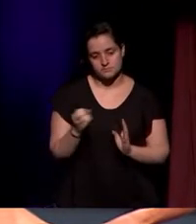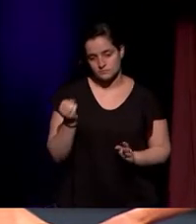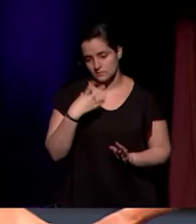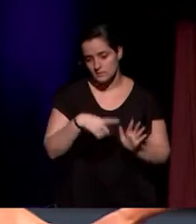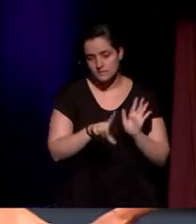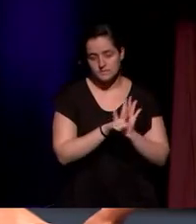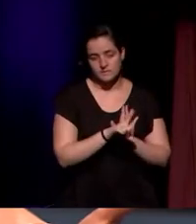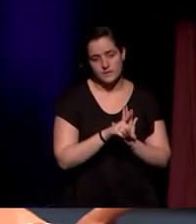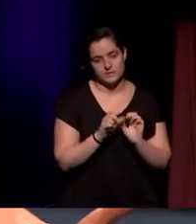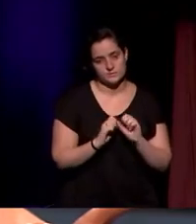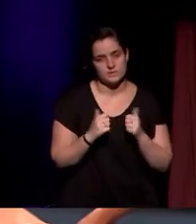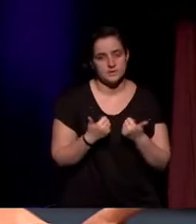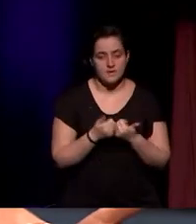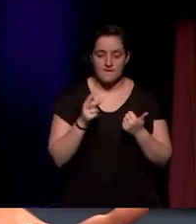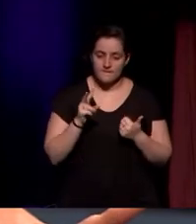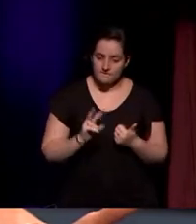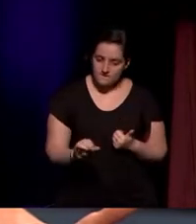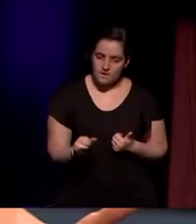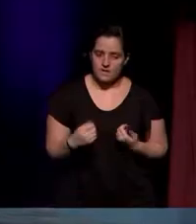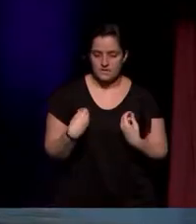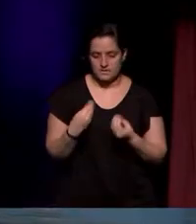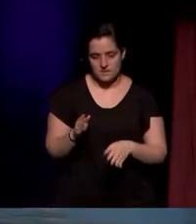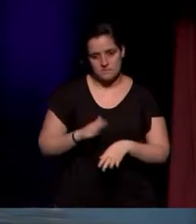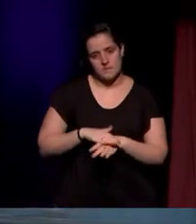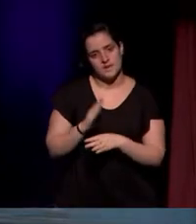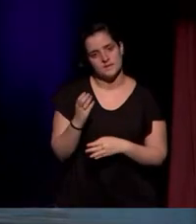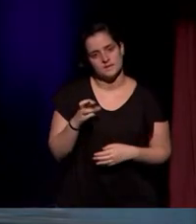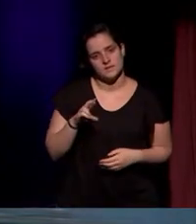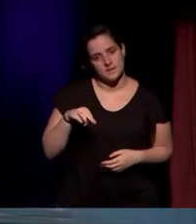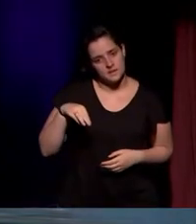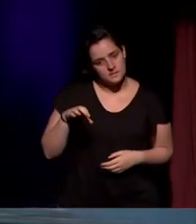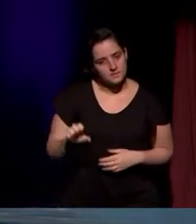which will further criminalize social movements.